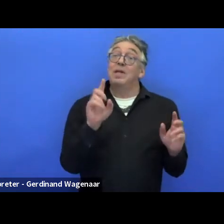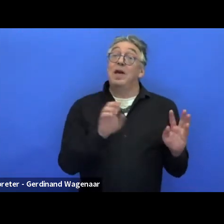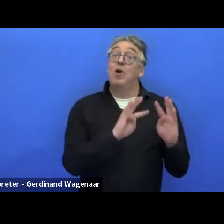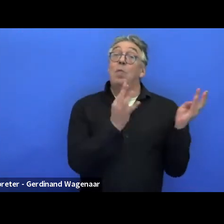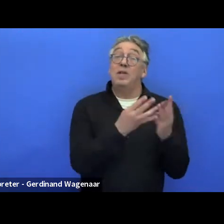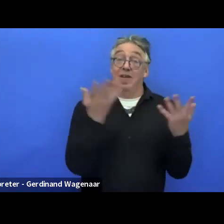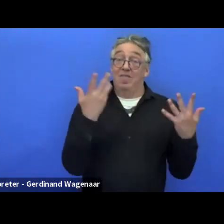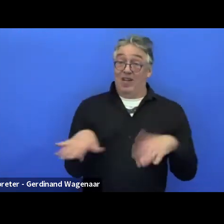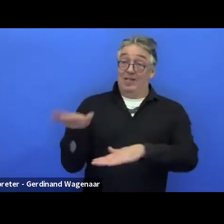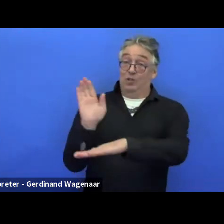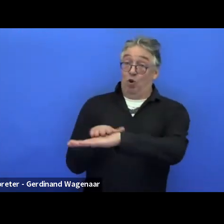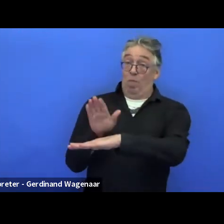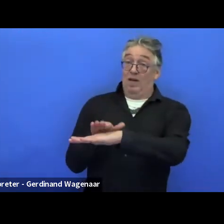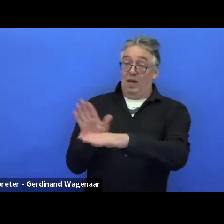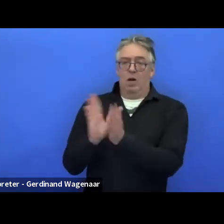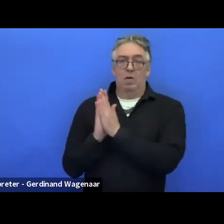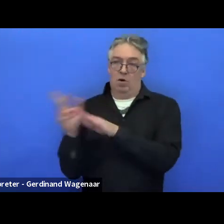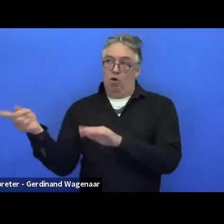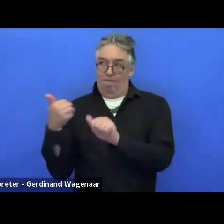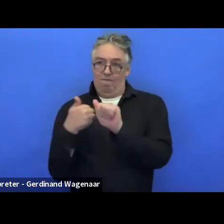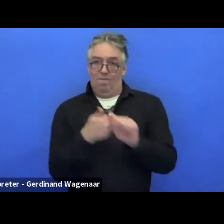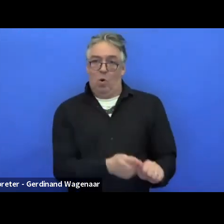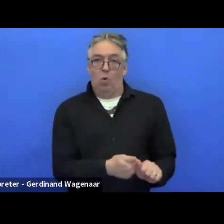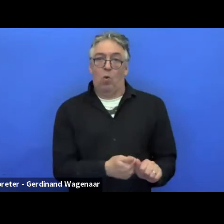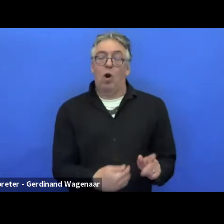that EU fund shouldn't be used to maintain existing institutions